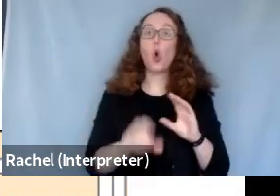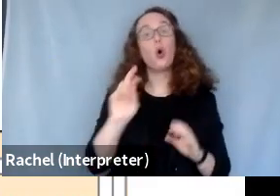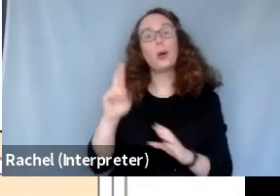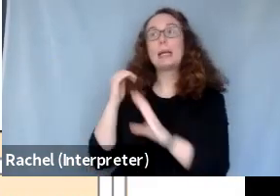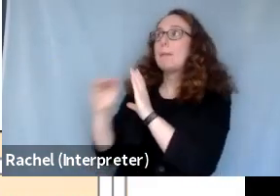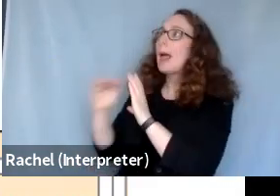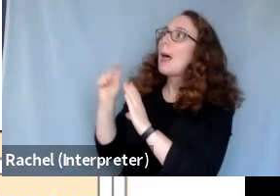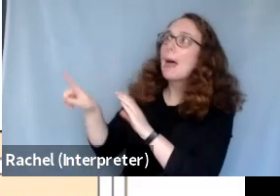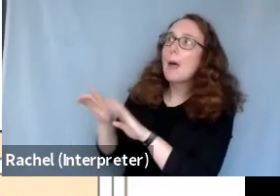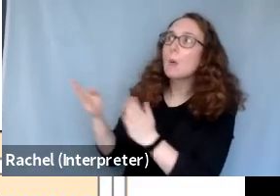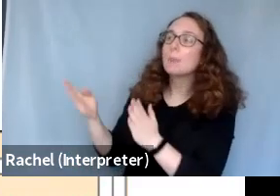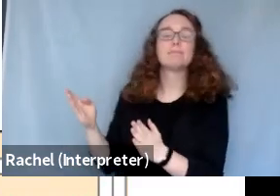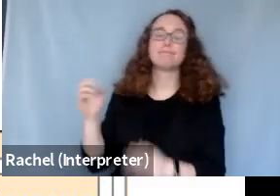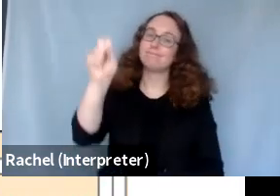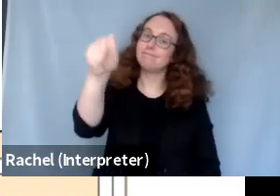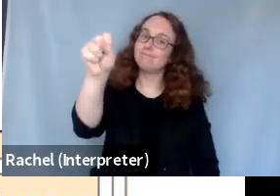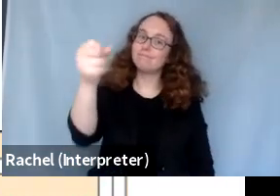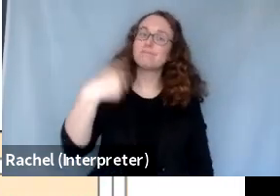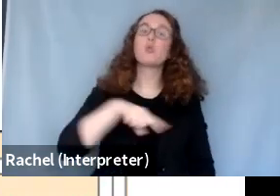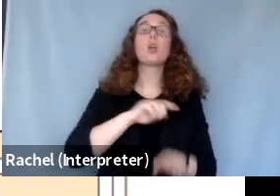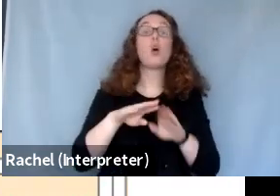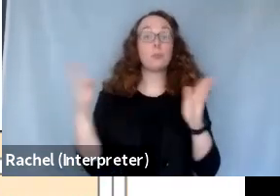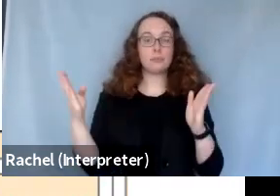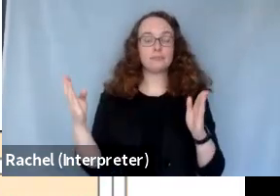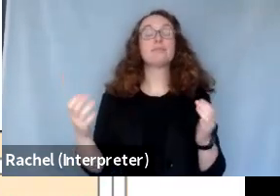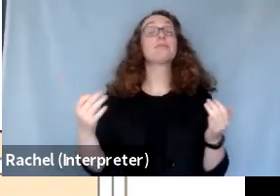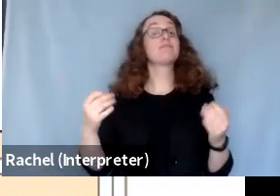recently expanded our hours in anticipation of the fall semester.